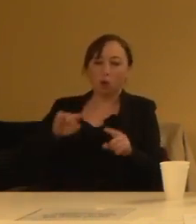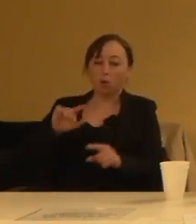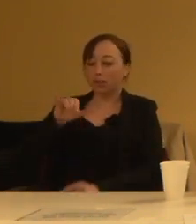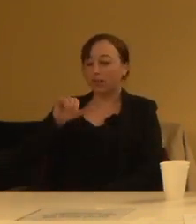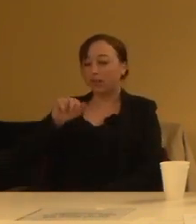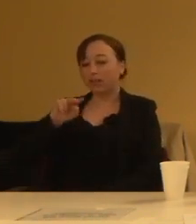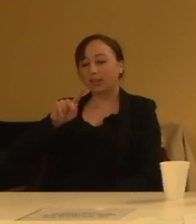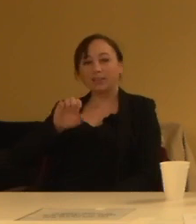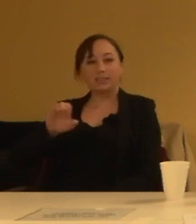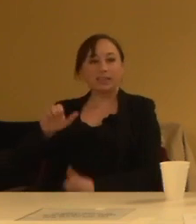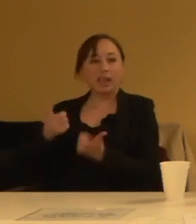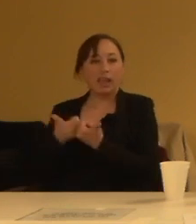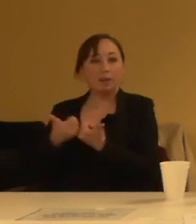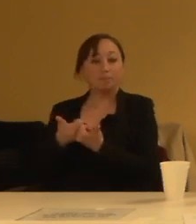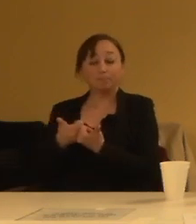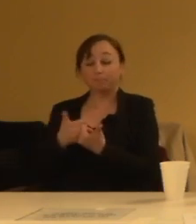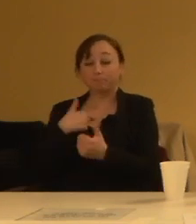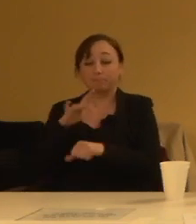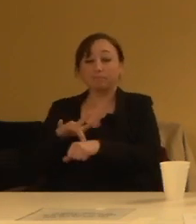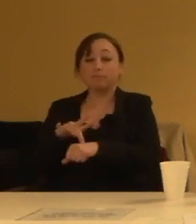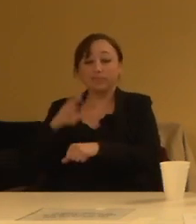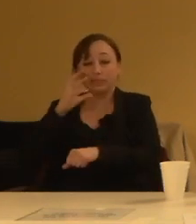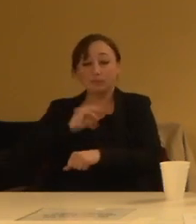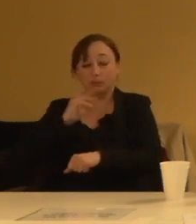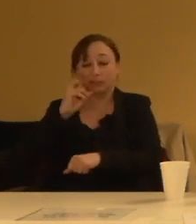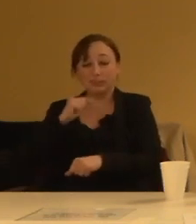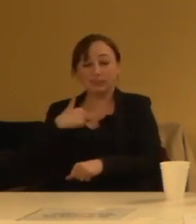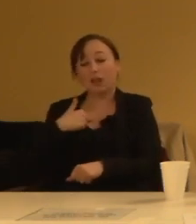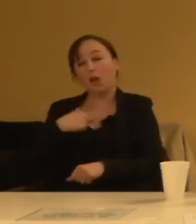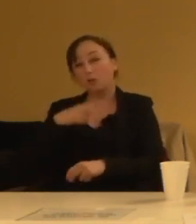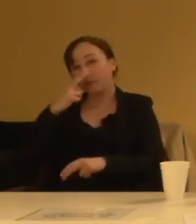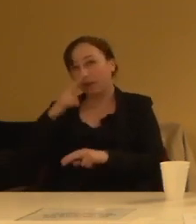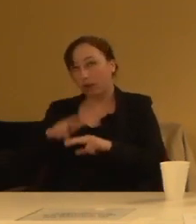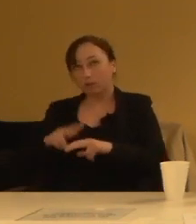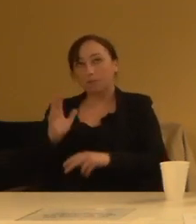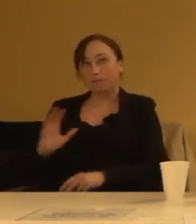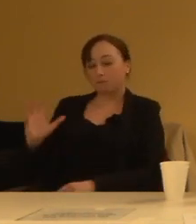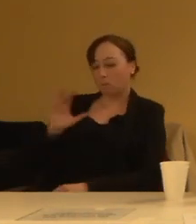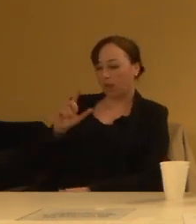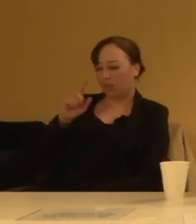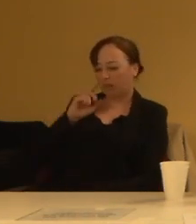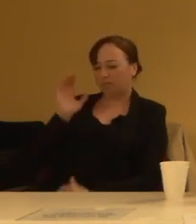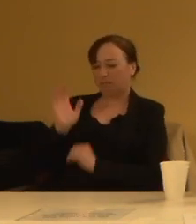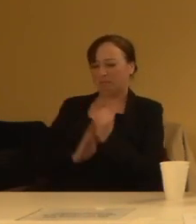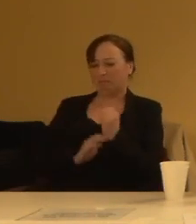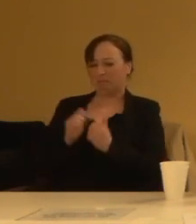That was really fun actually. But like, that used to make me physically very uncomfortable. But I thought "I can't be an American dramaturge